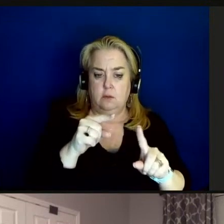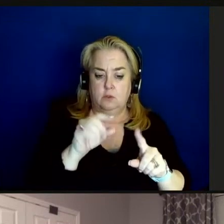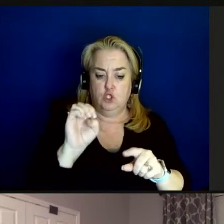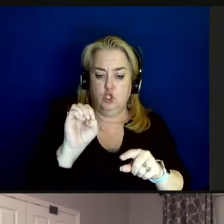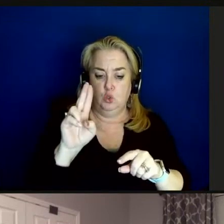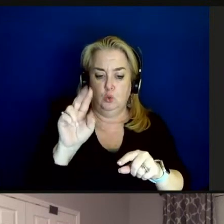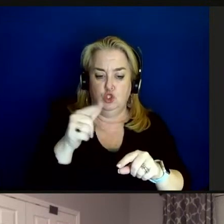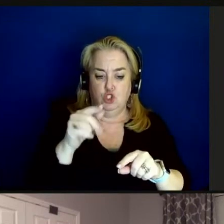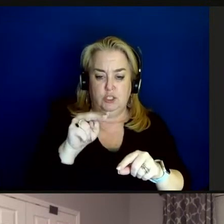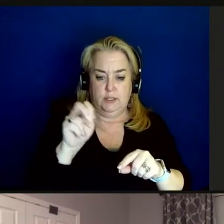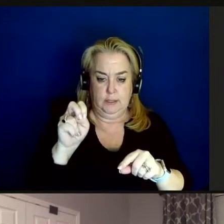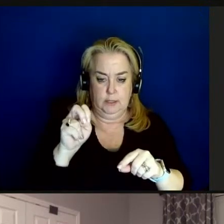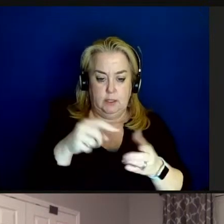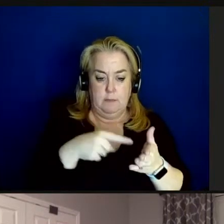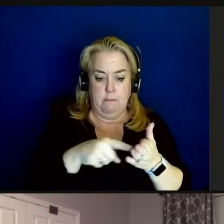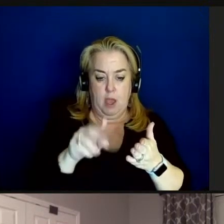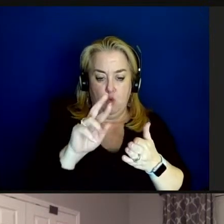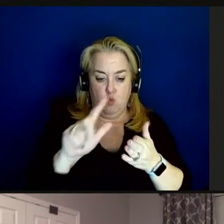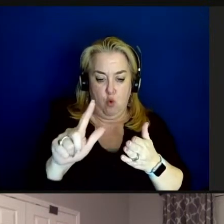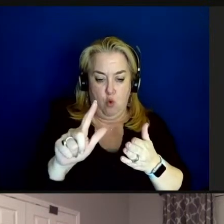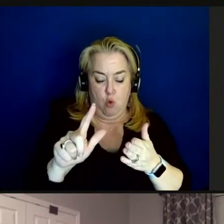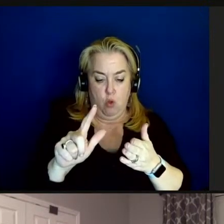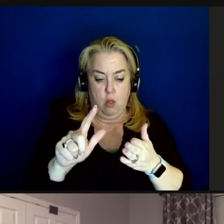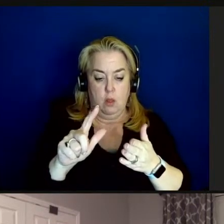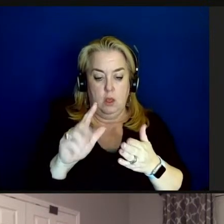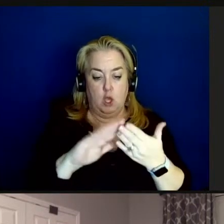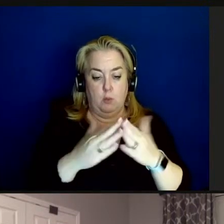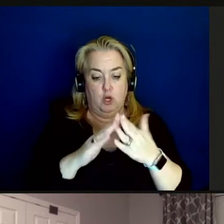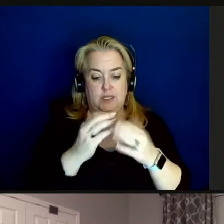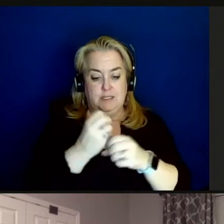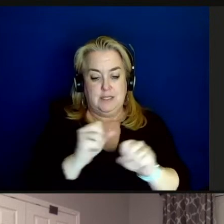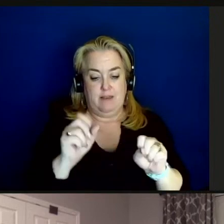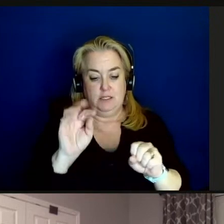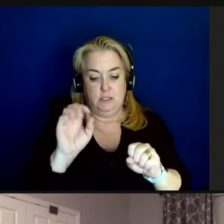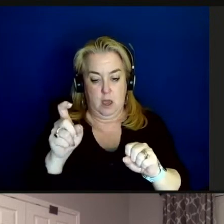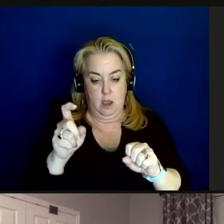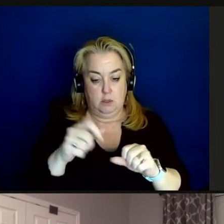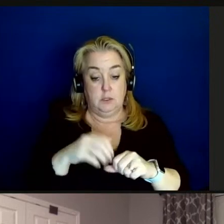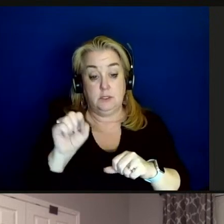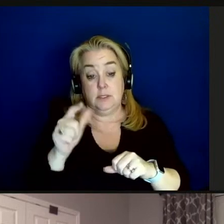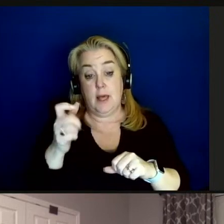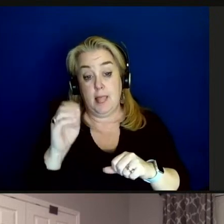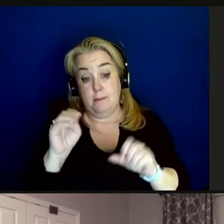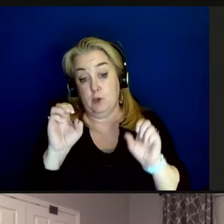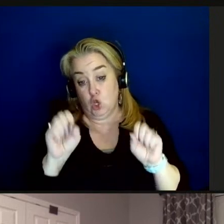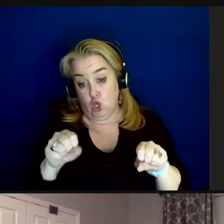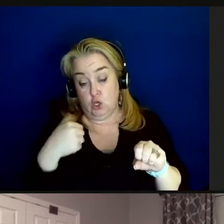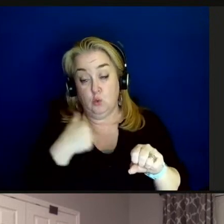SOMETHING THAT COULD BE STRUCTURED THAT WAY.